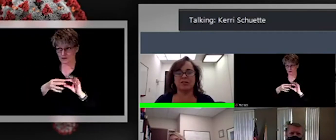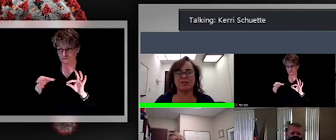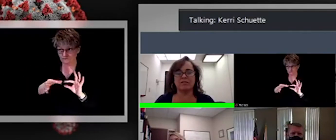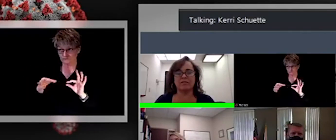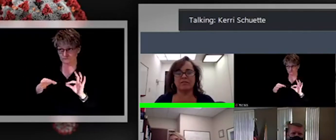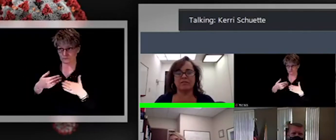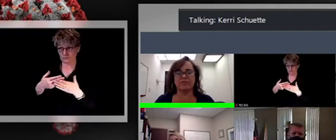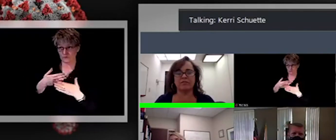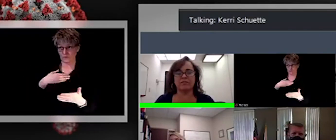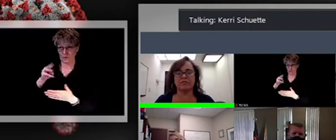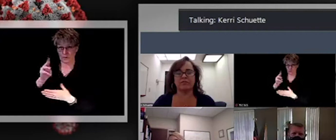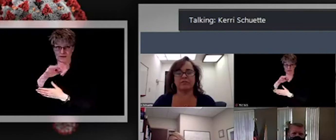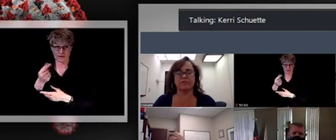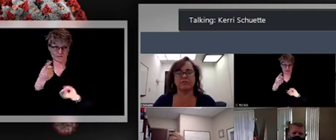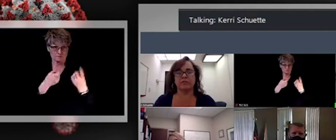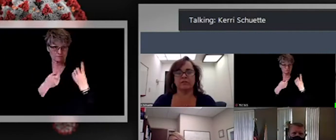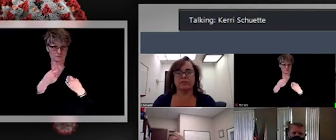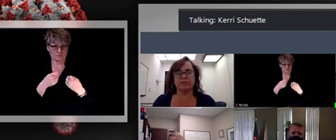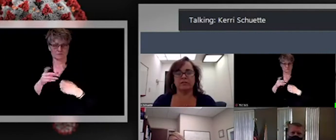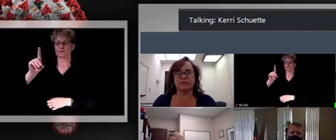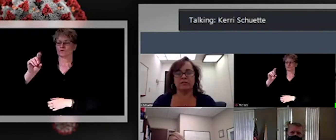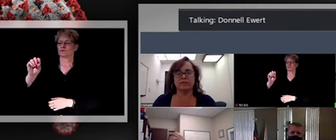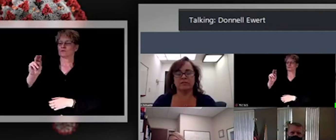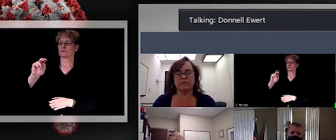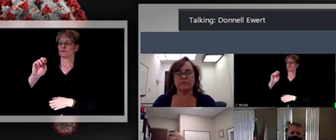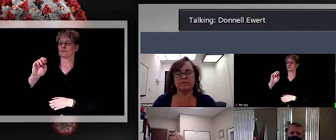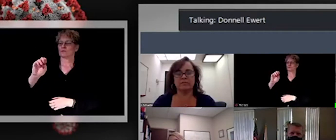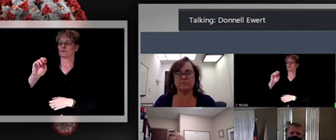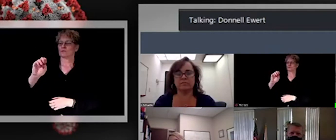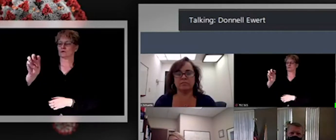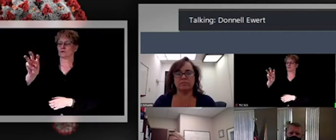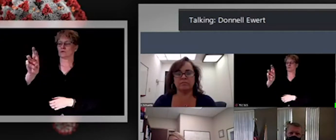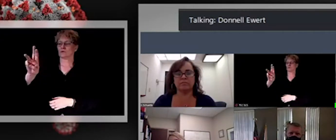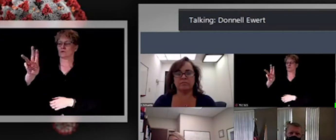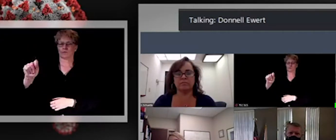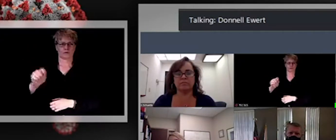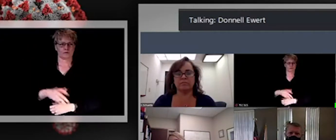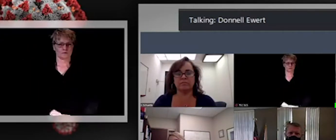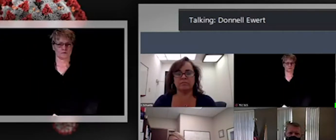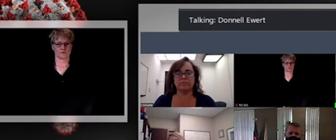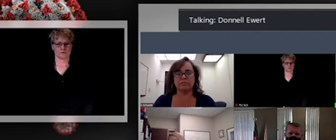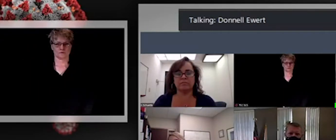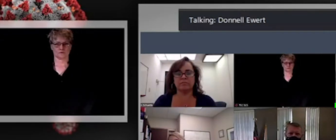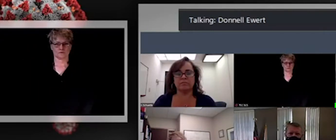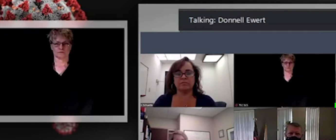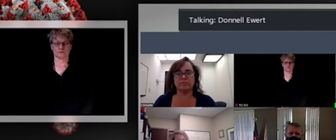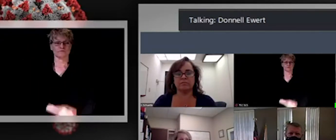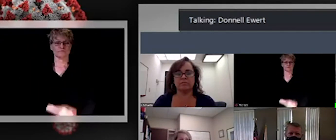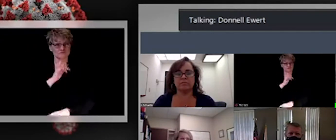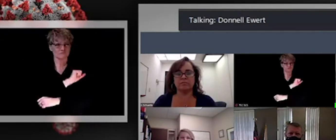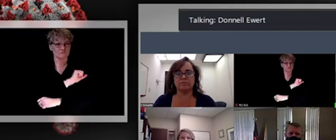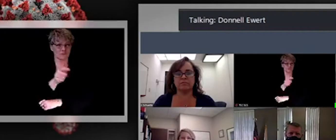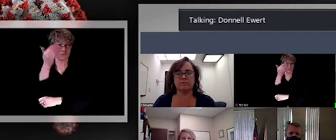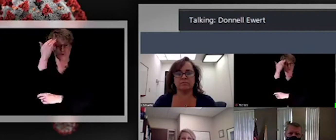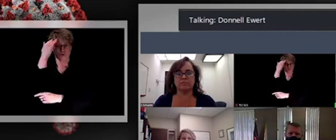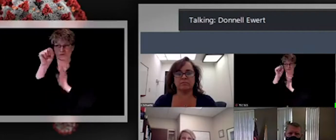questions? Donnell. I'm sure everyone's aware there's been quite a few changes in the way the state’s categorizing